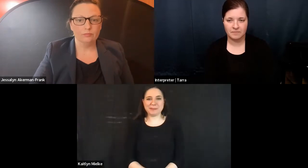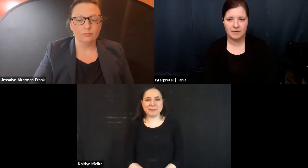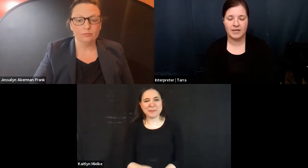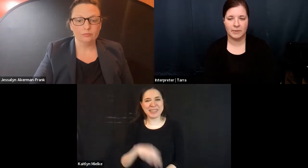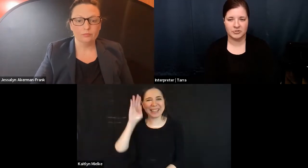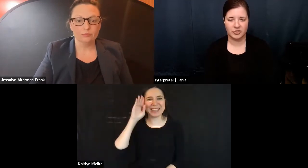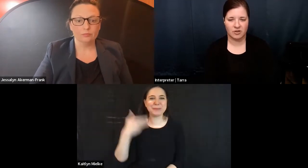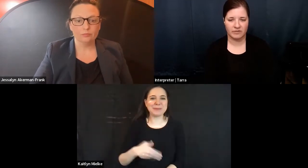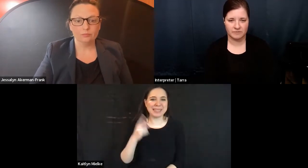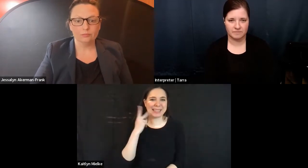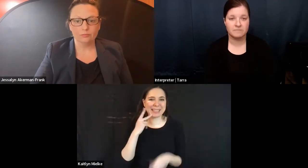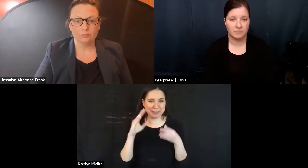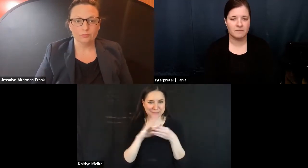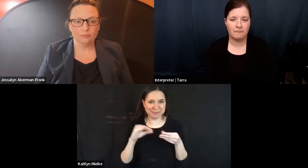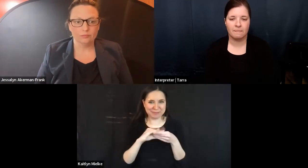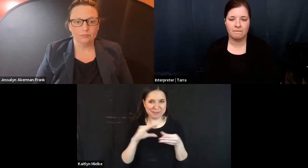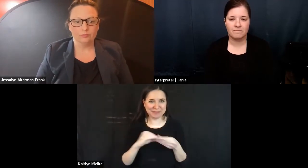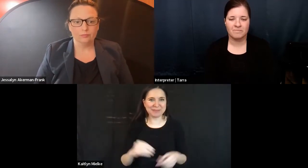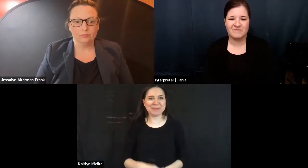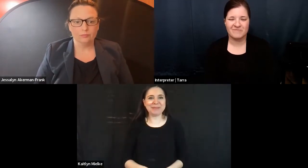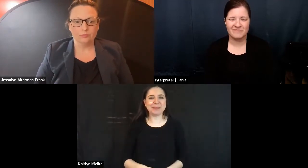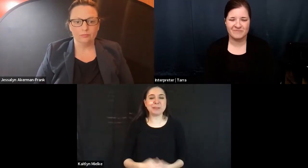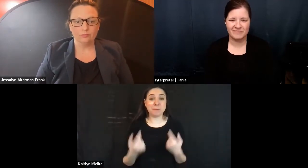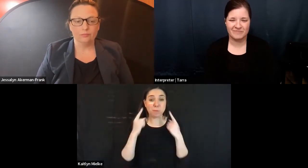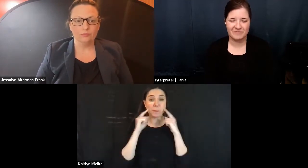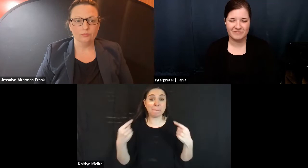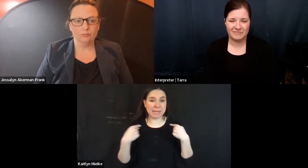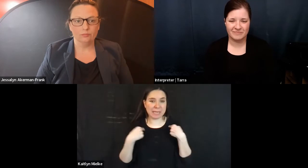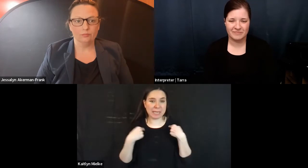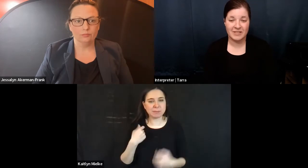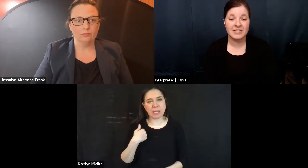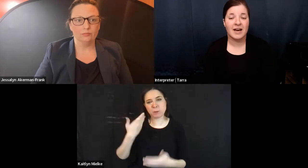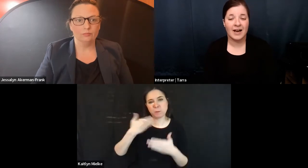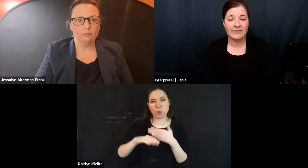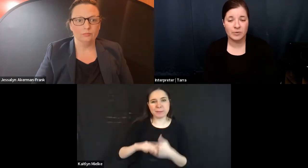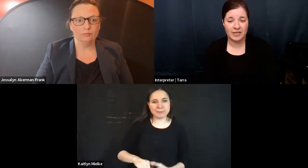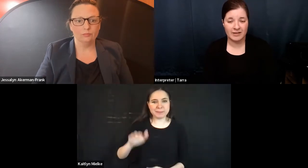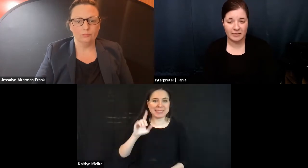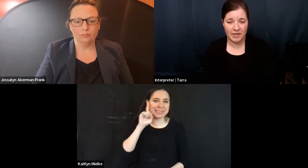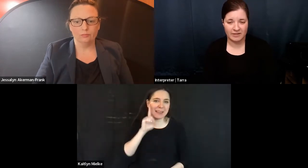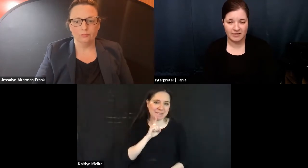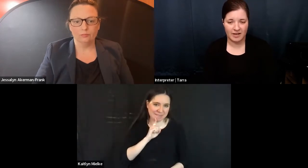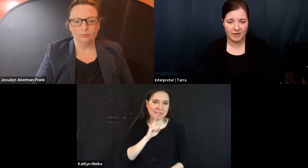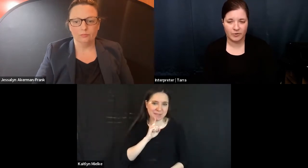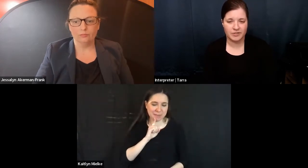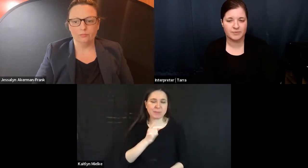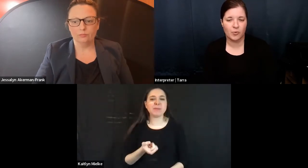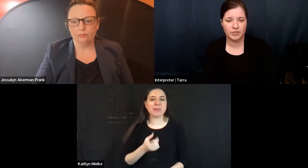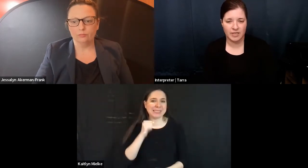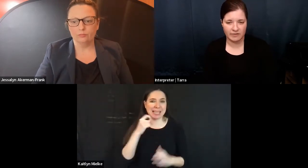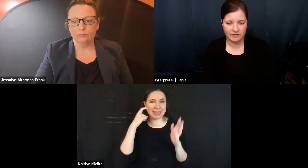And Jessalyn's going to spotlight Kaitlyn. Kaitlyn: Hi, everybody.